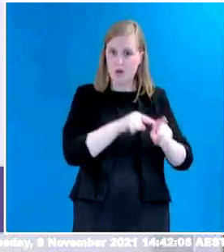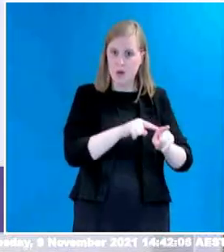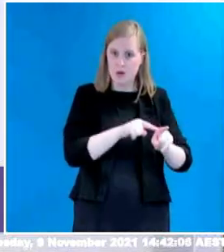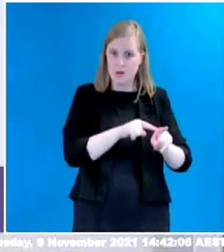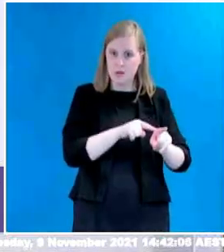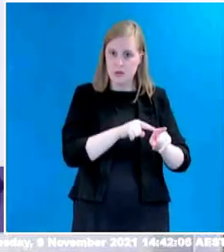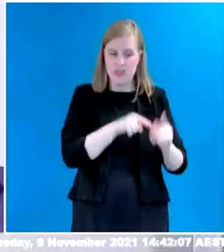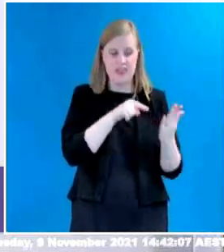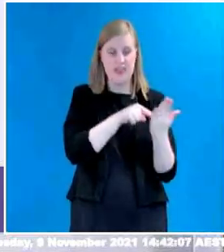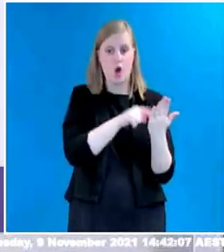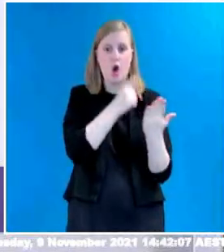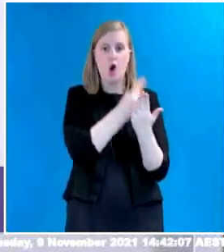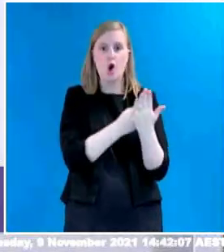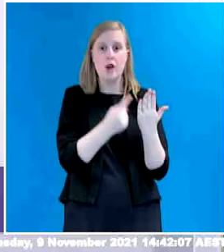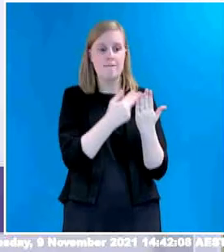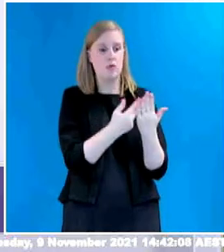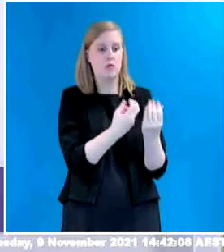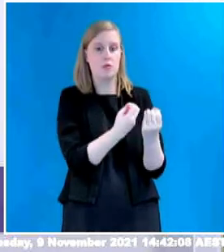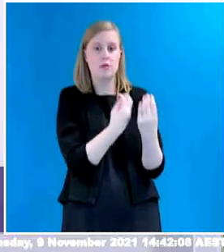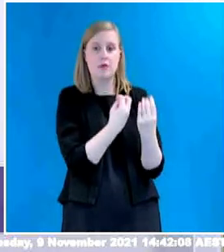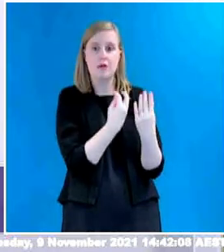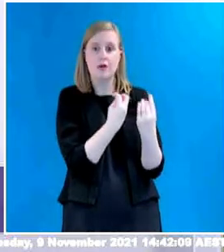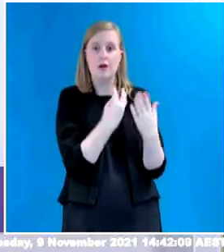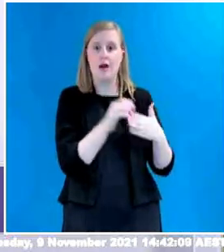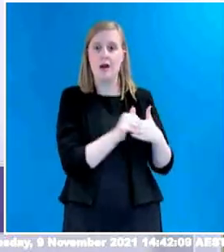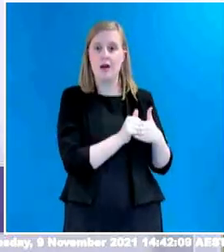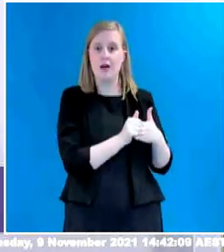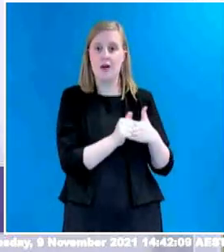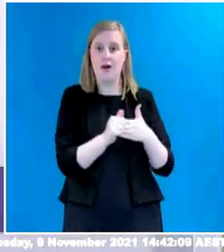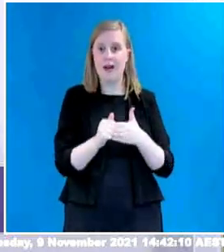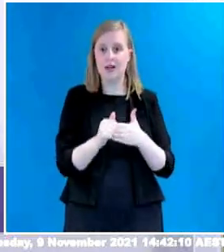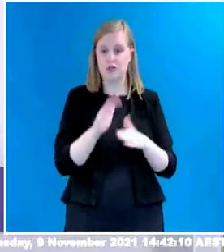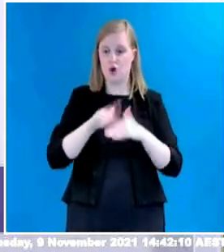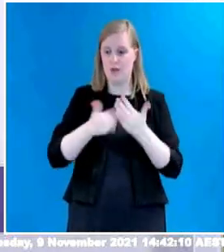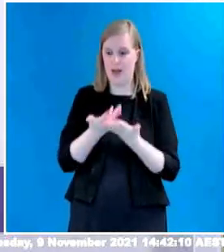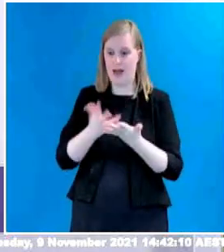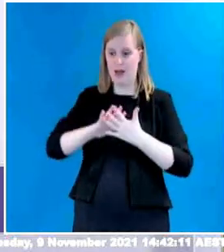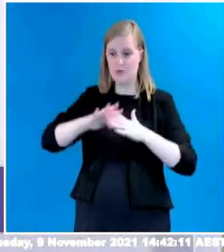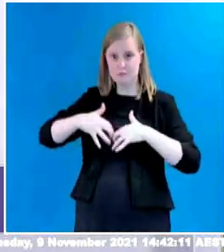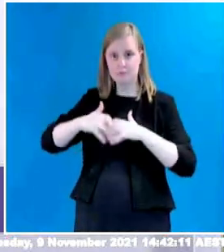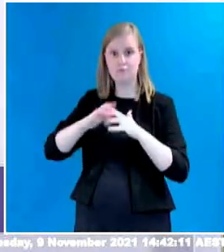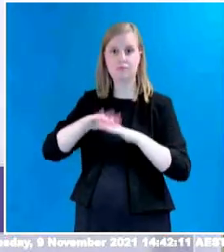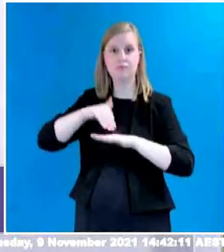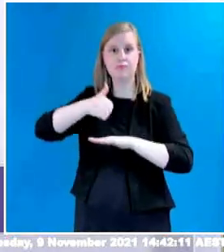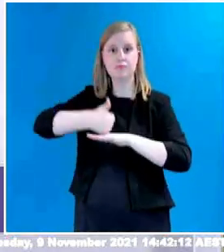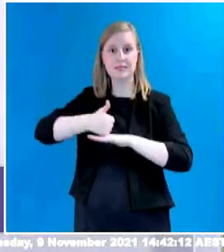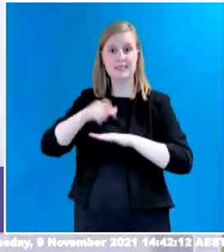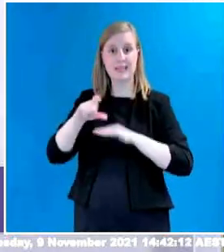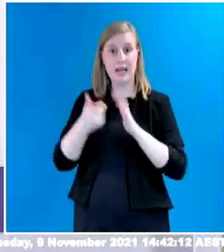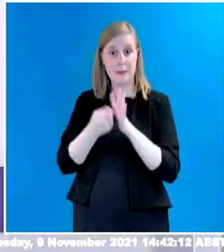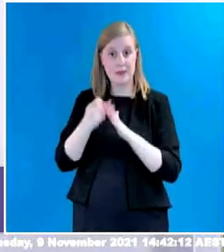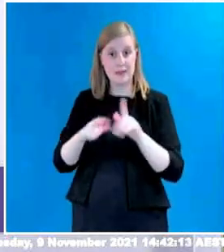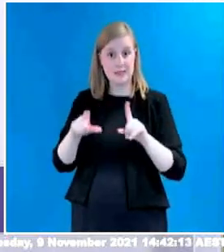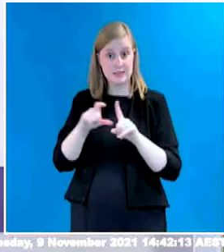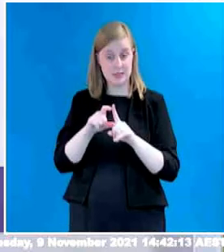guidance in considering actions to implement the CRPD? Is that the Australian Government's position?